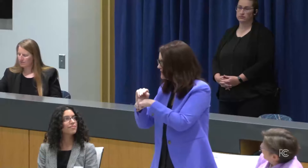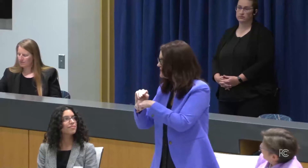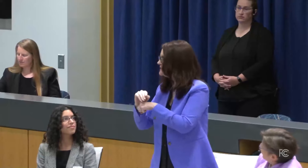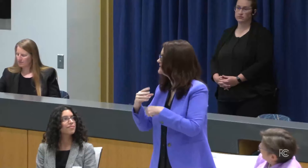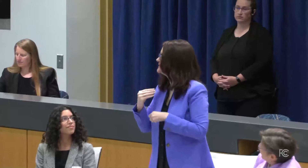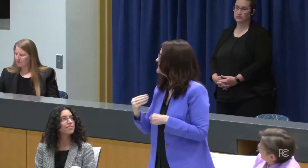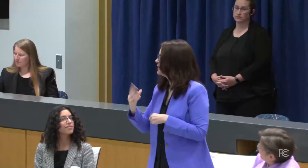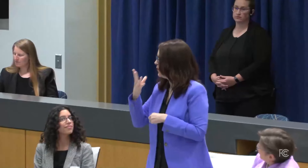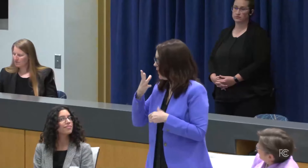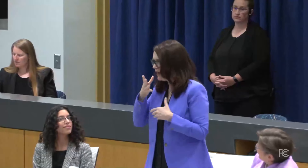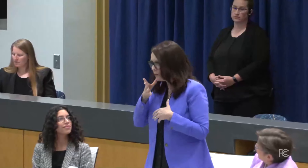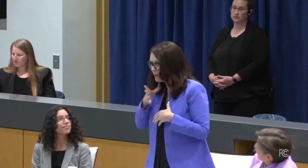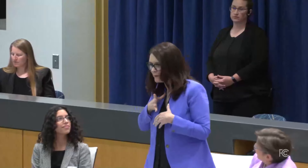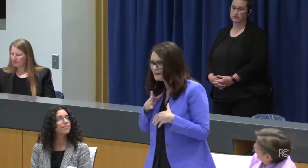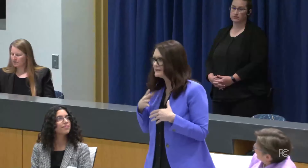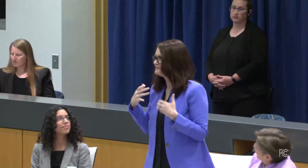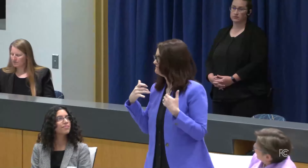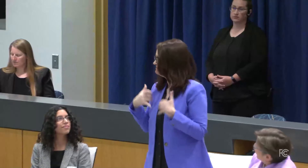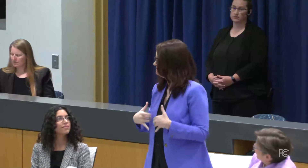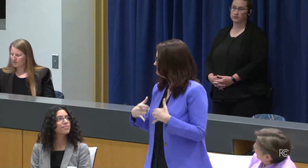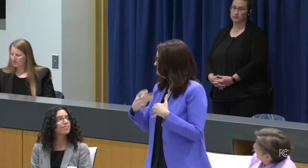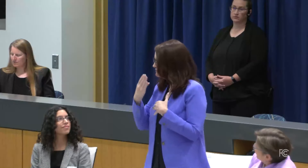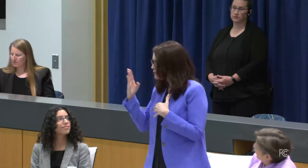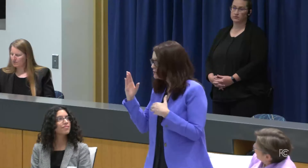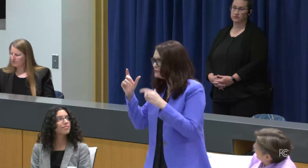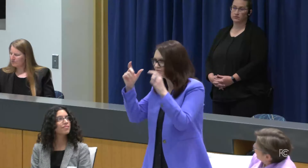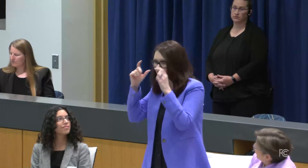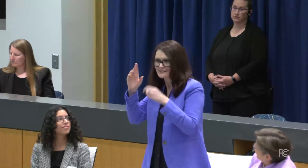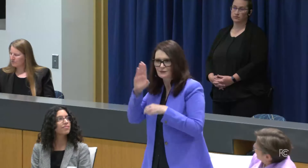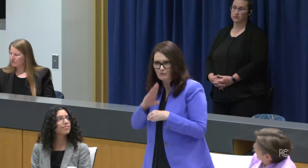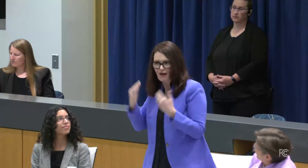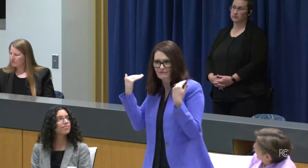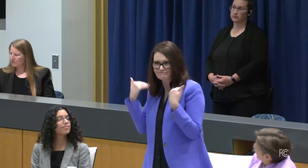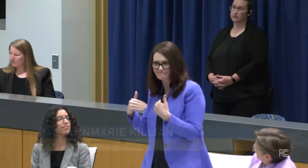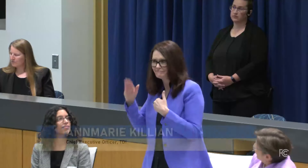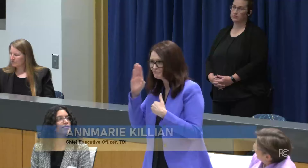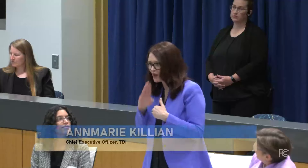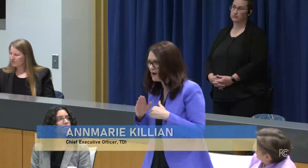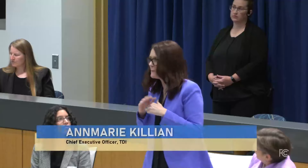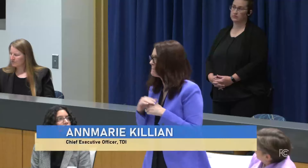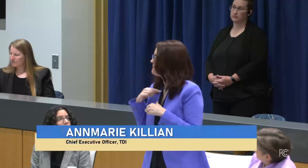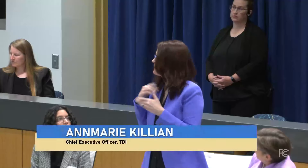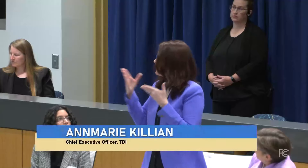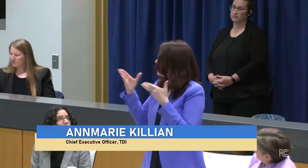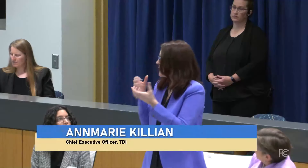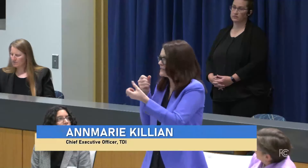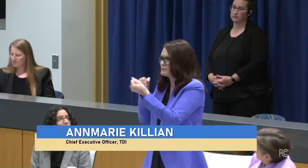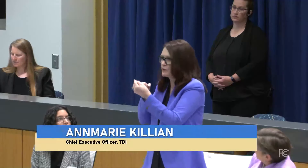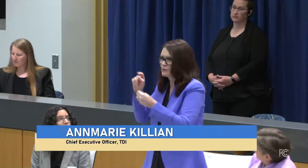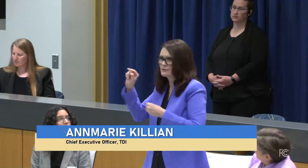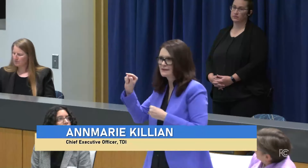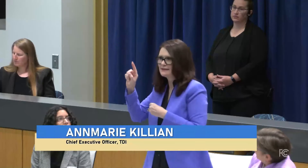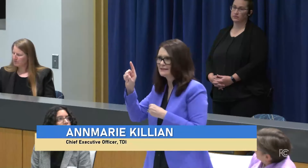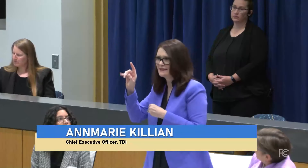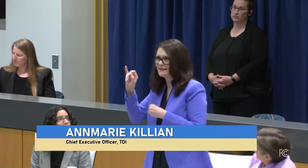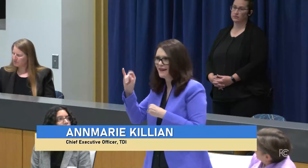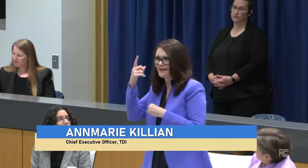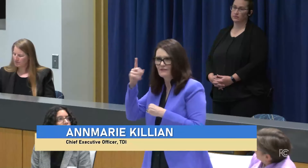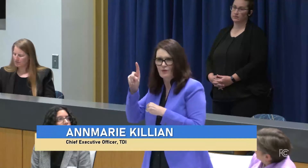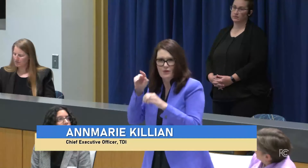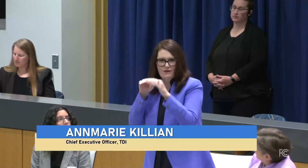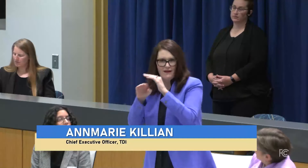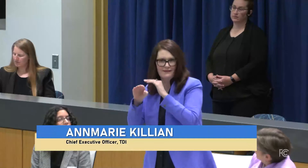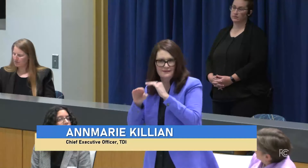TIME AND I'LL GO INTO MORE